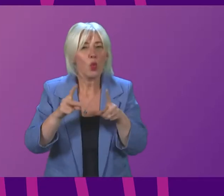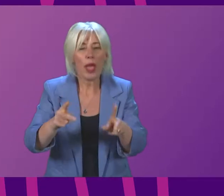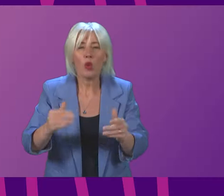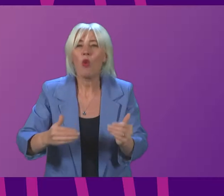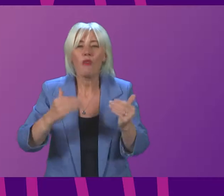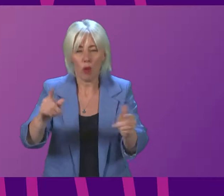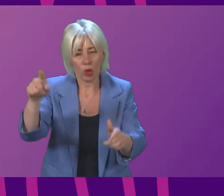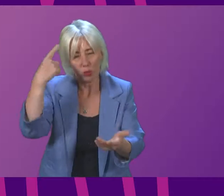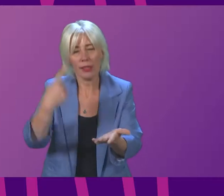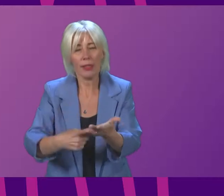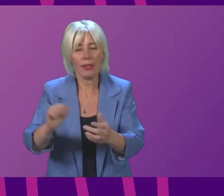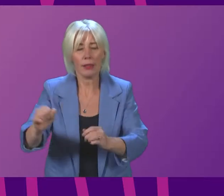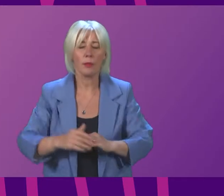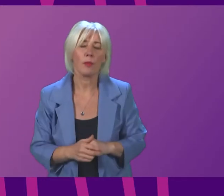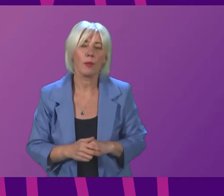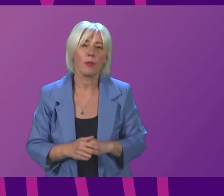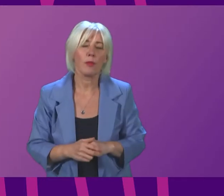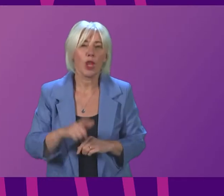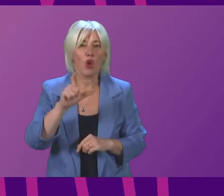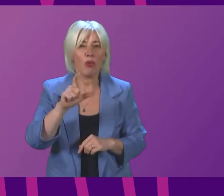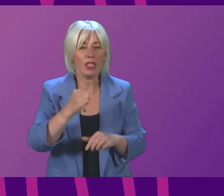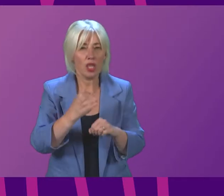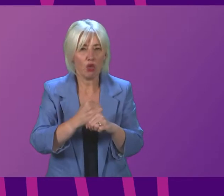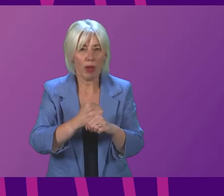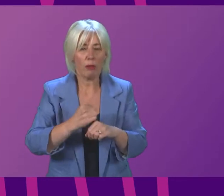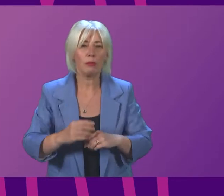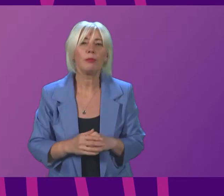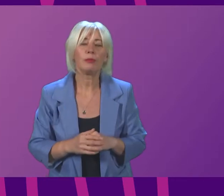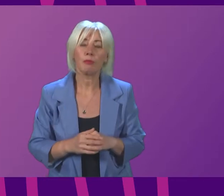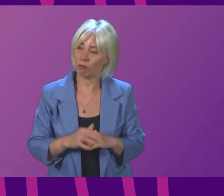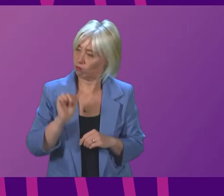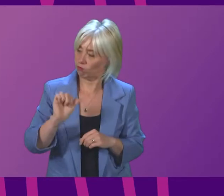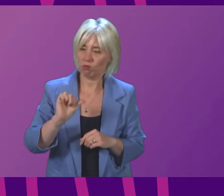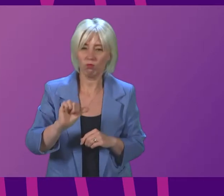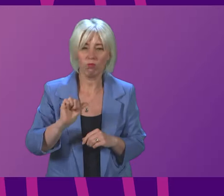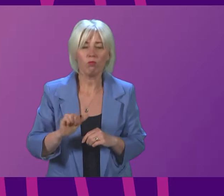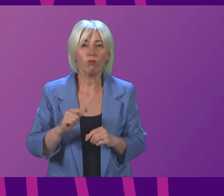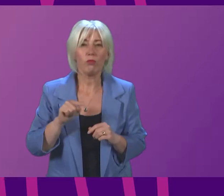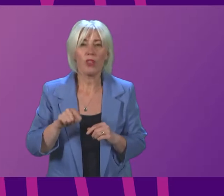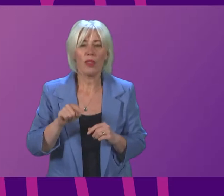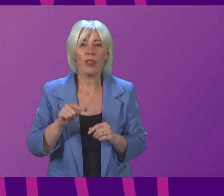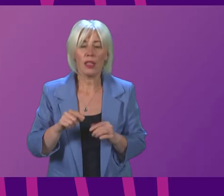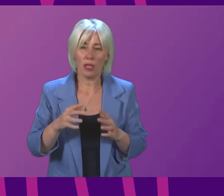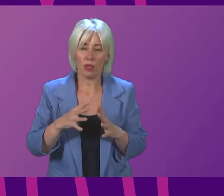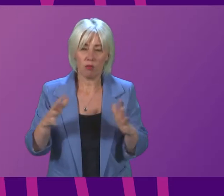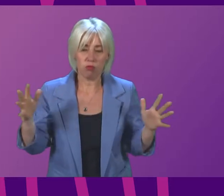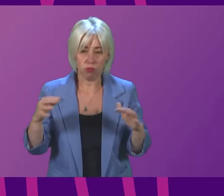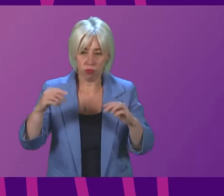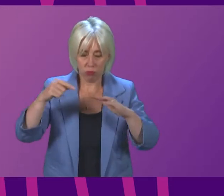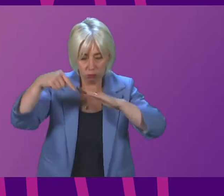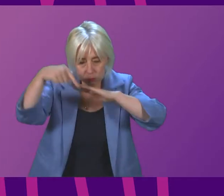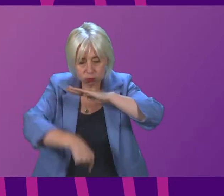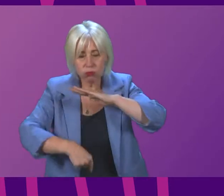I welcome the inquiry, which will quite rightly be extensive and in depth. I note that there are 12